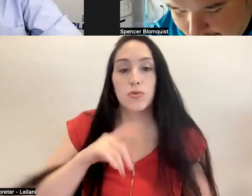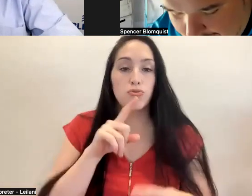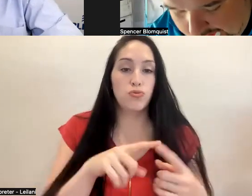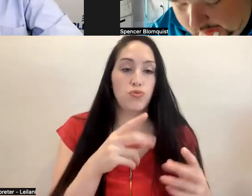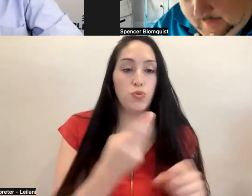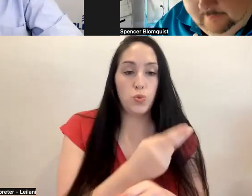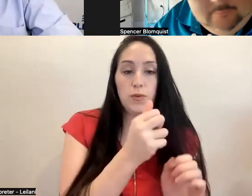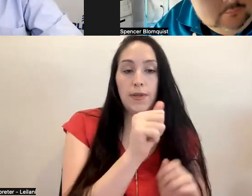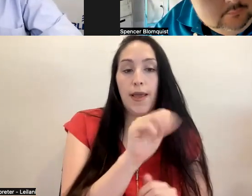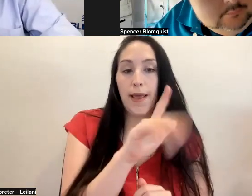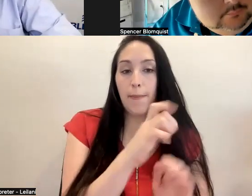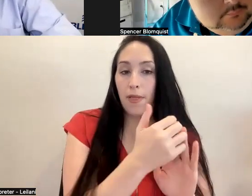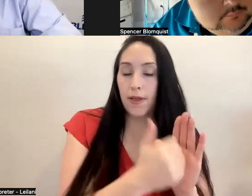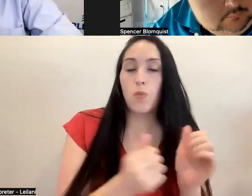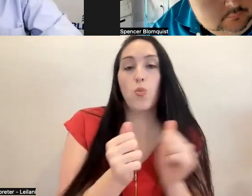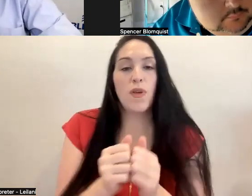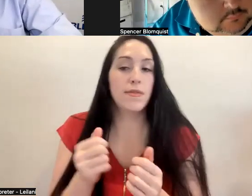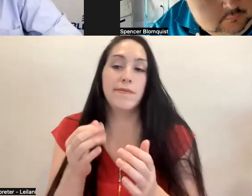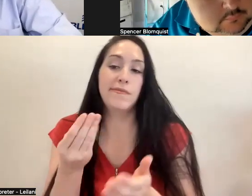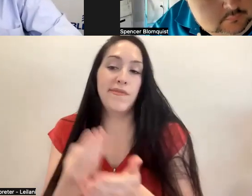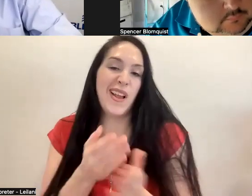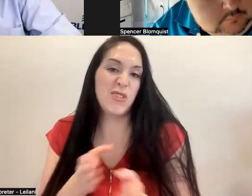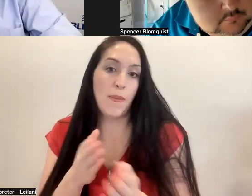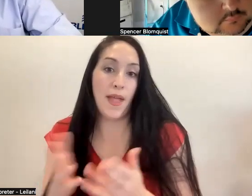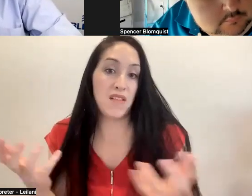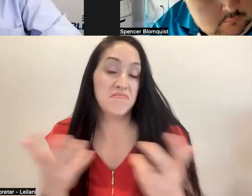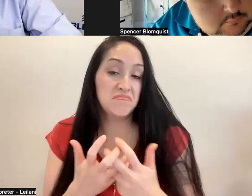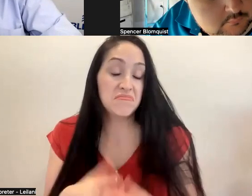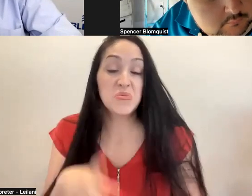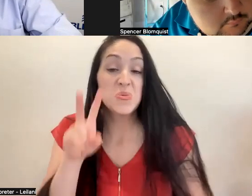to to answer this, and you'll know we'll see what the results are.